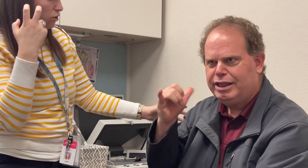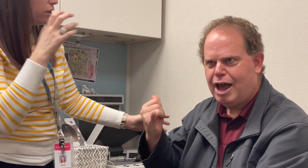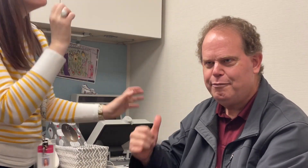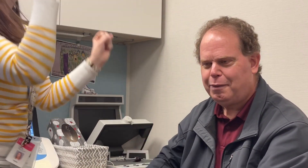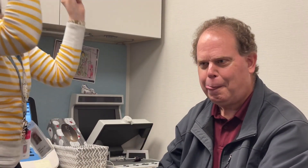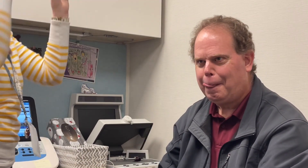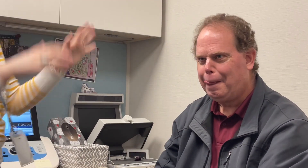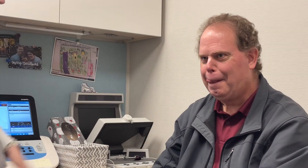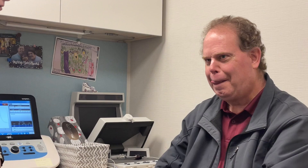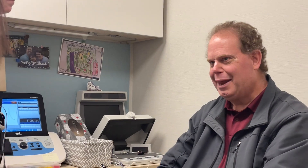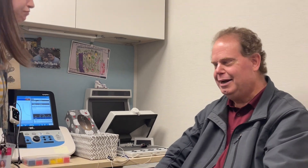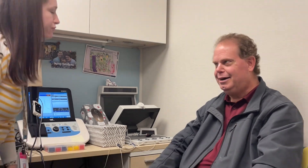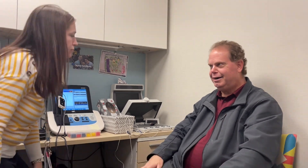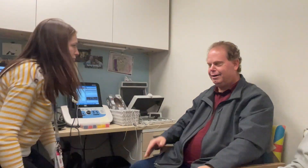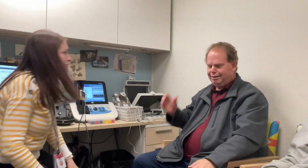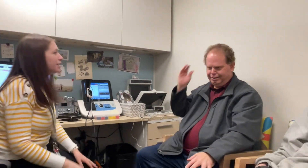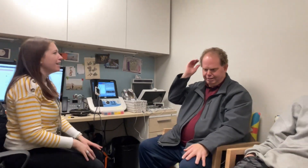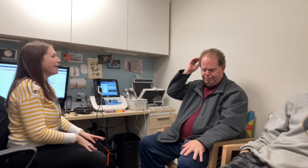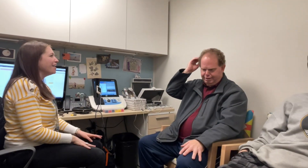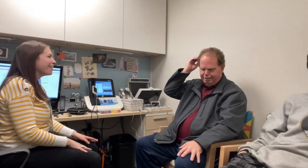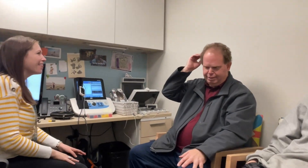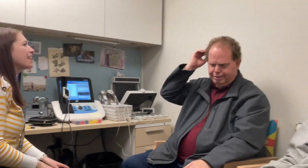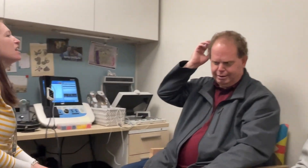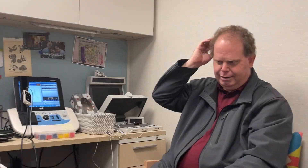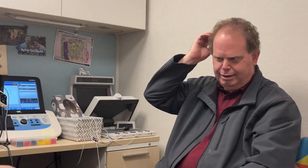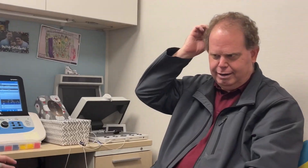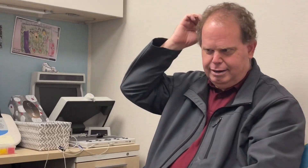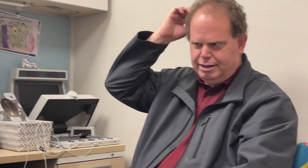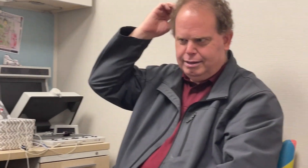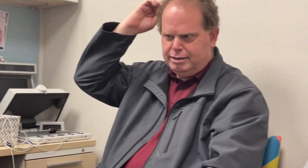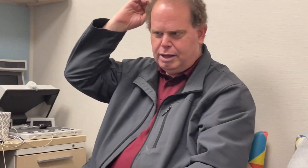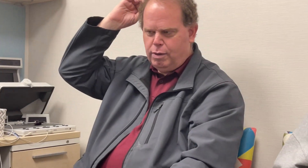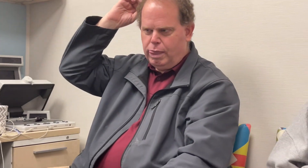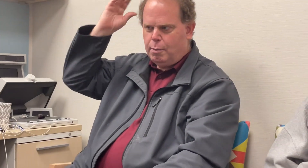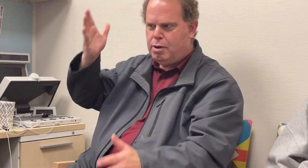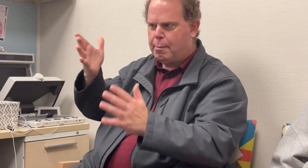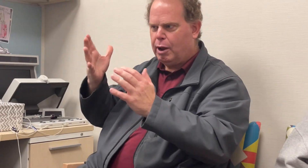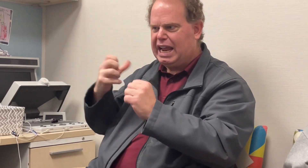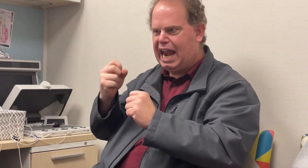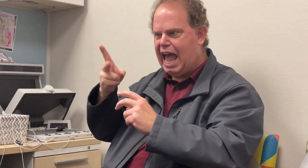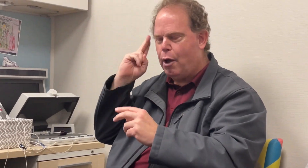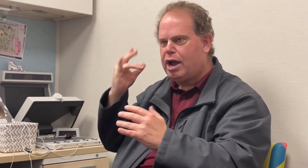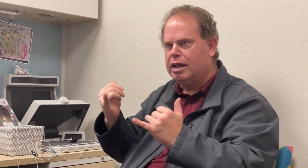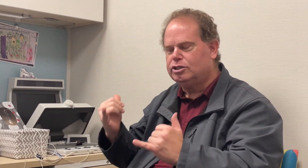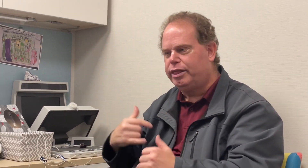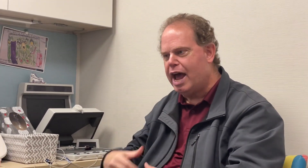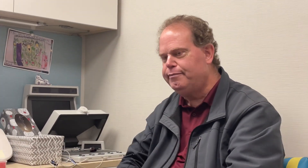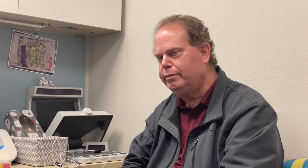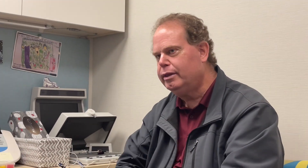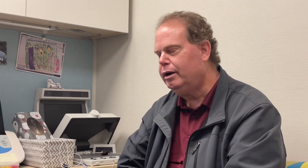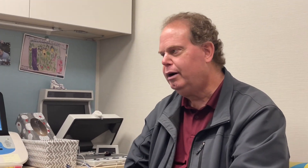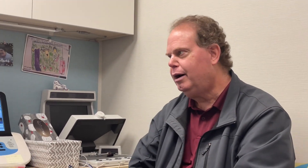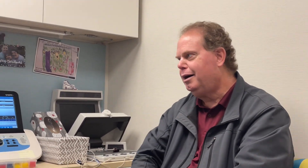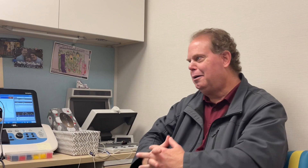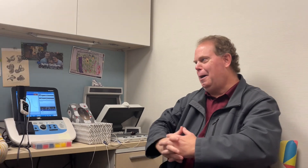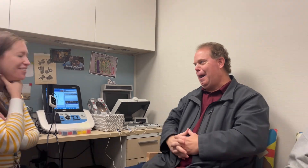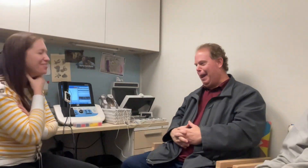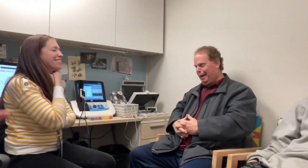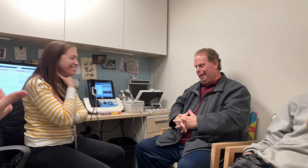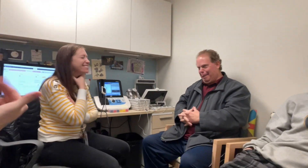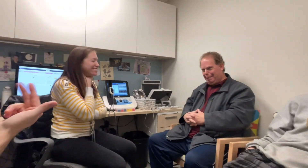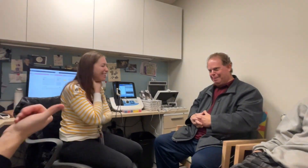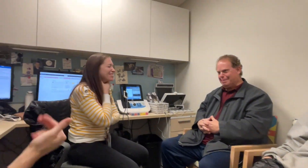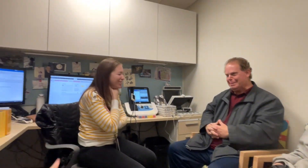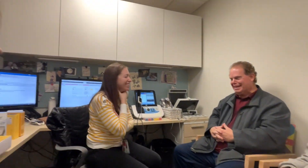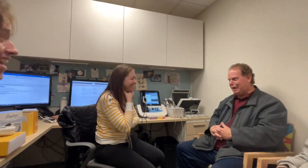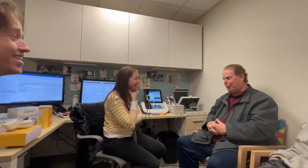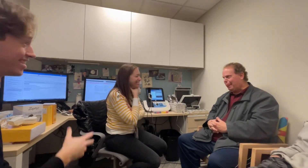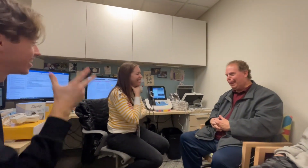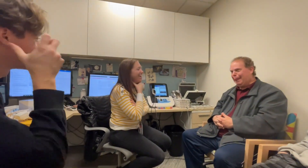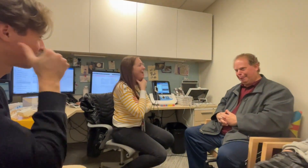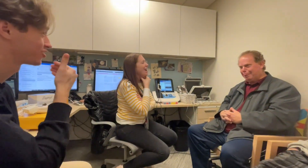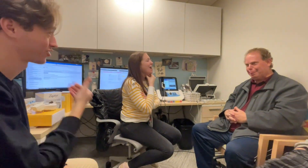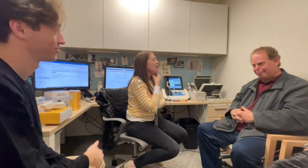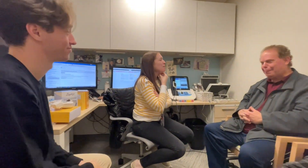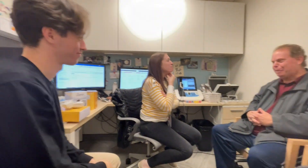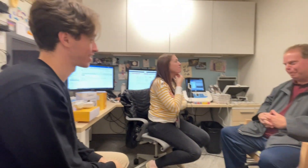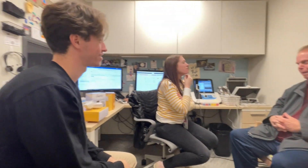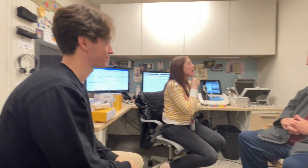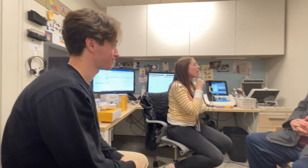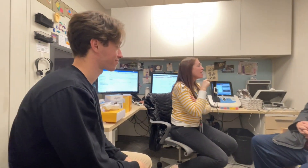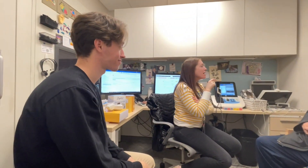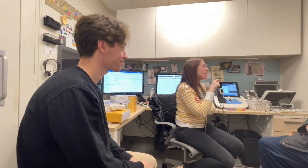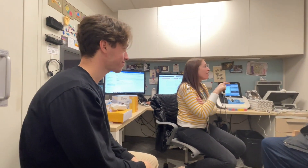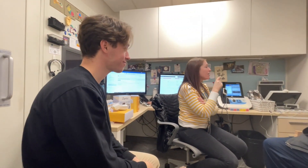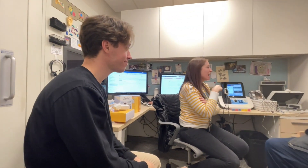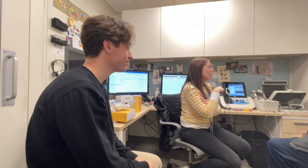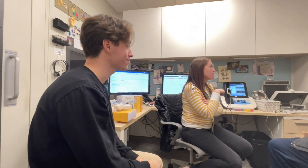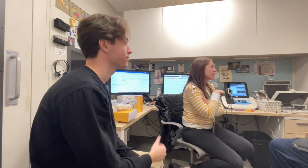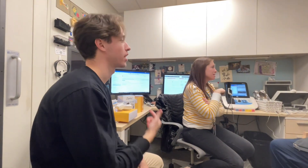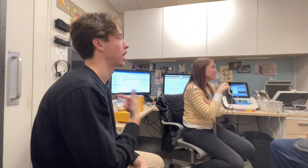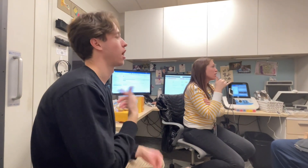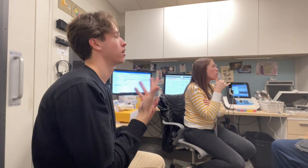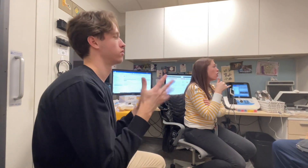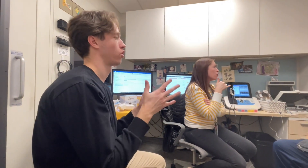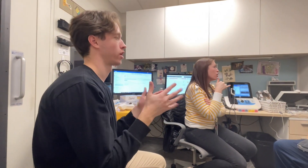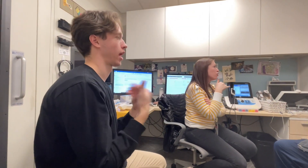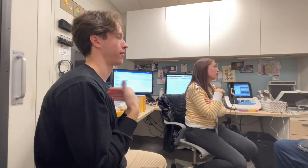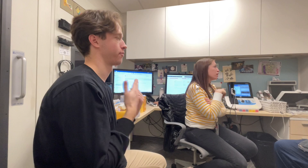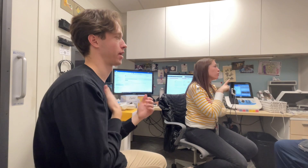you so probably get a h b that's good um I already had my assistant called cleer we're